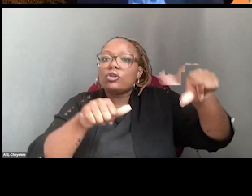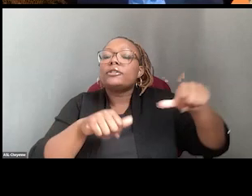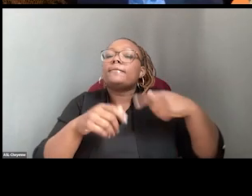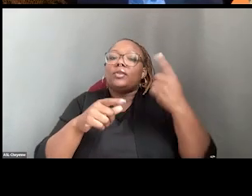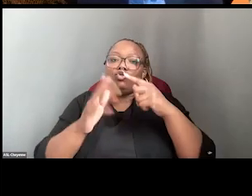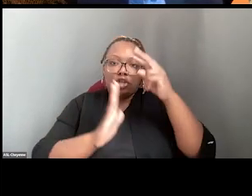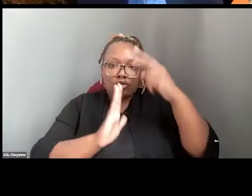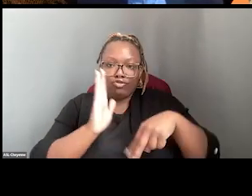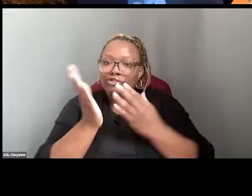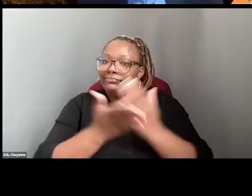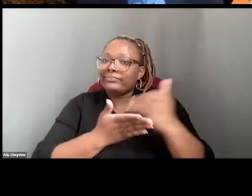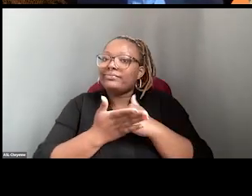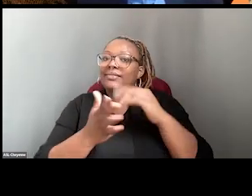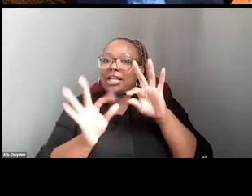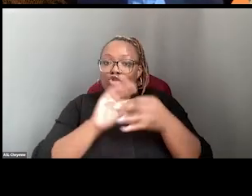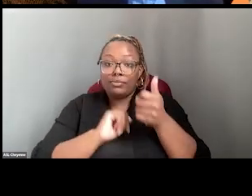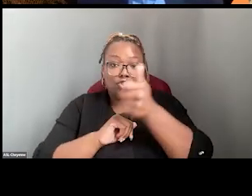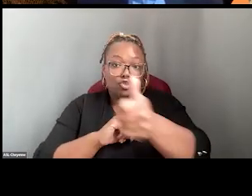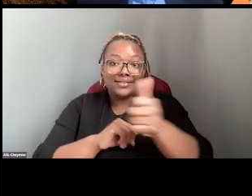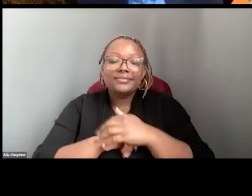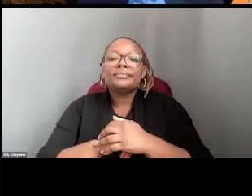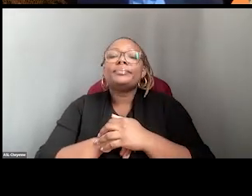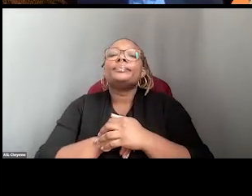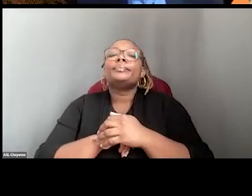or ask for someone to help you with that.